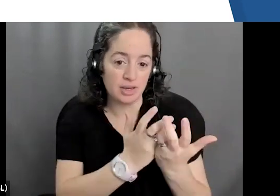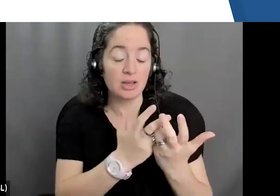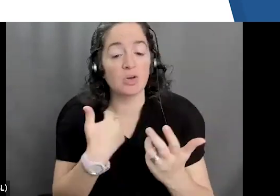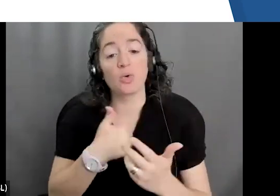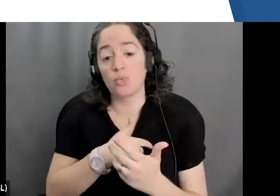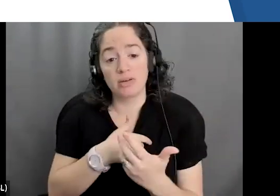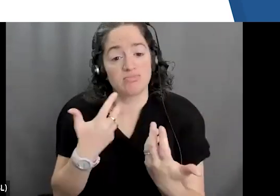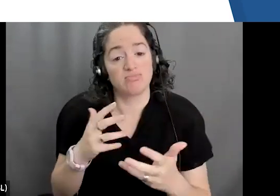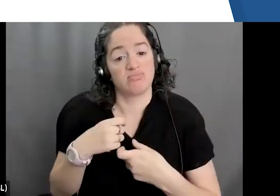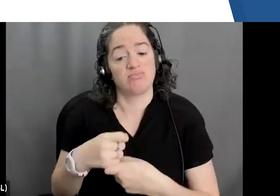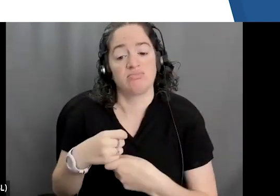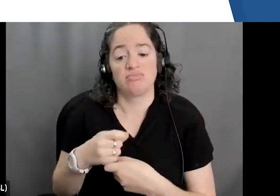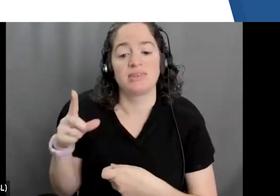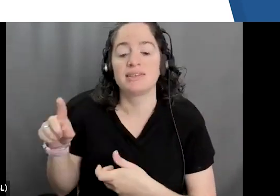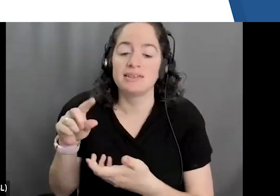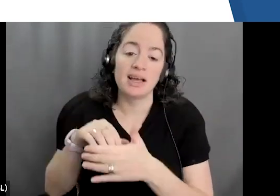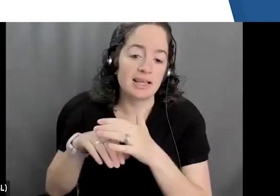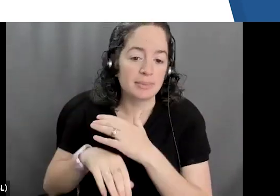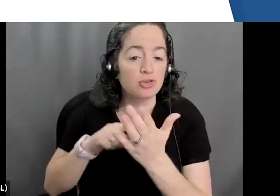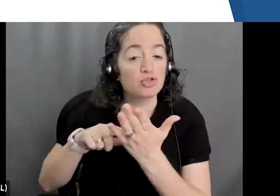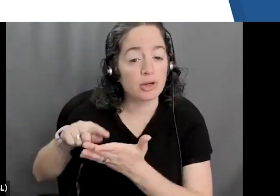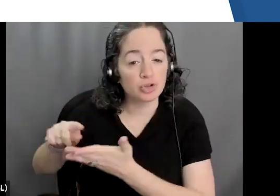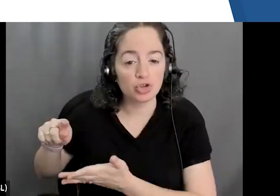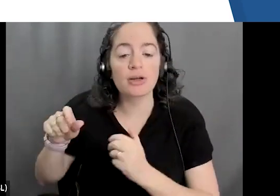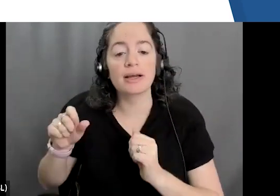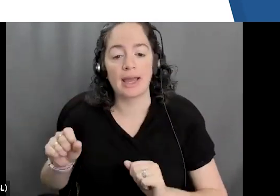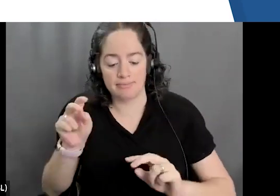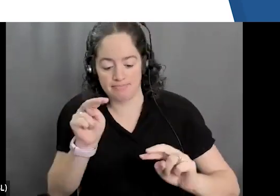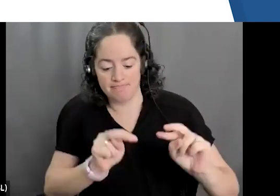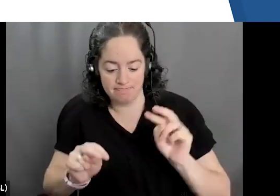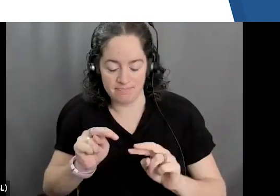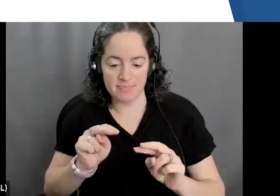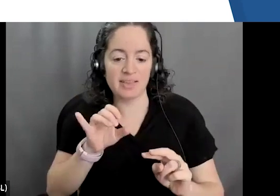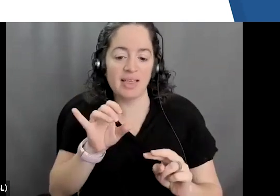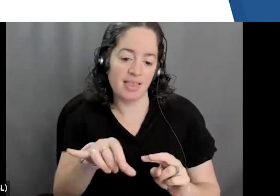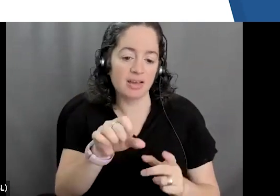that scans for accessibility problems and provides reports on the post-edit screen